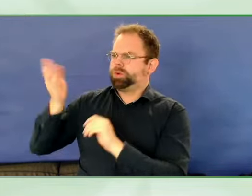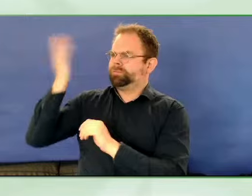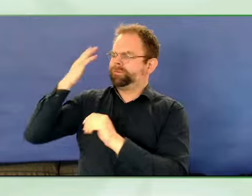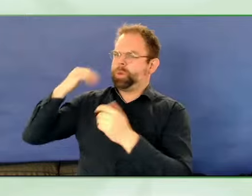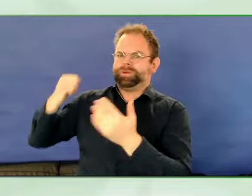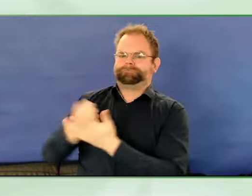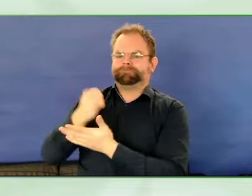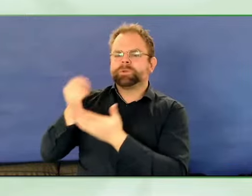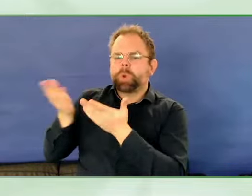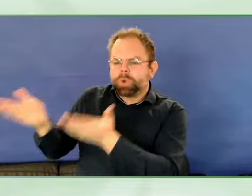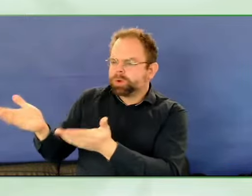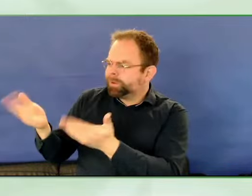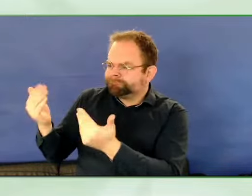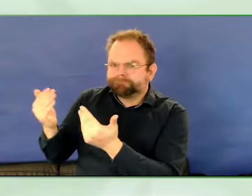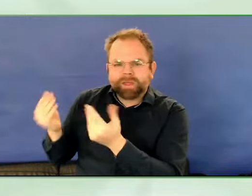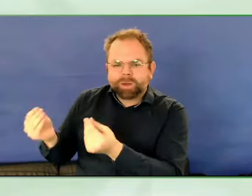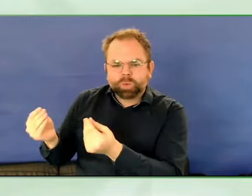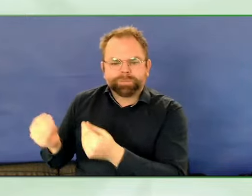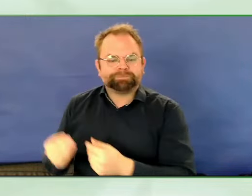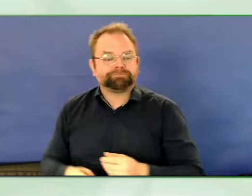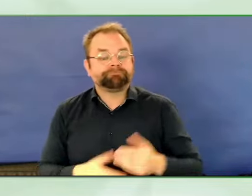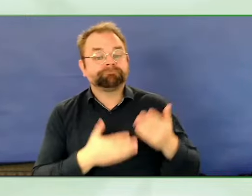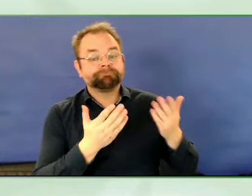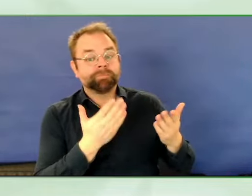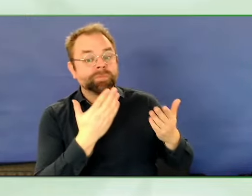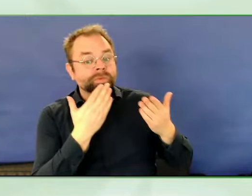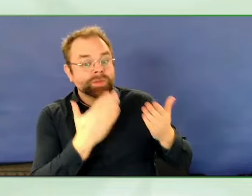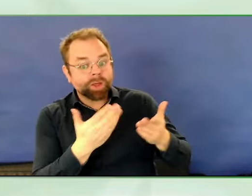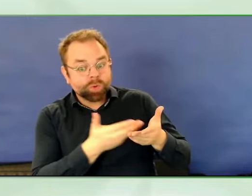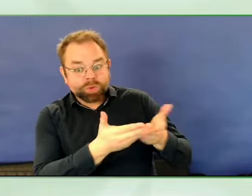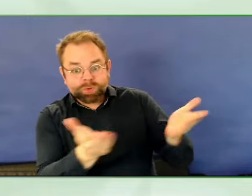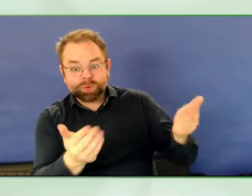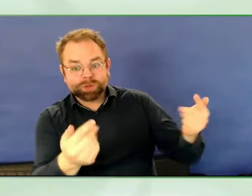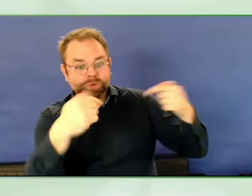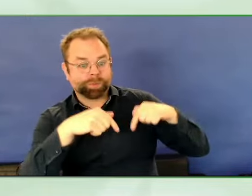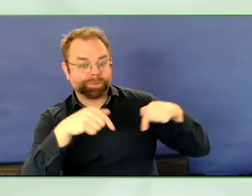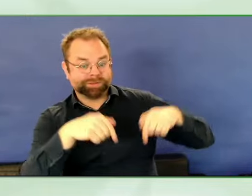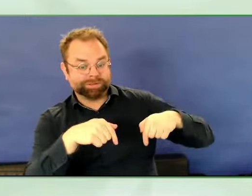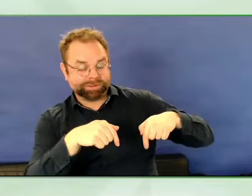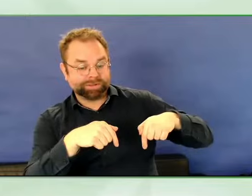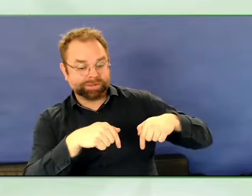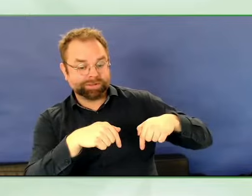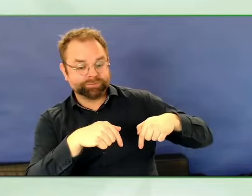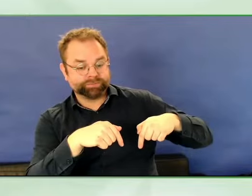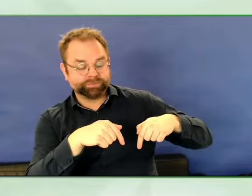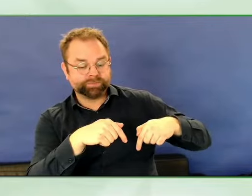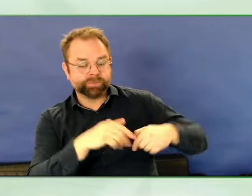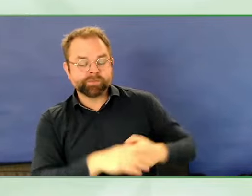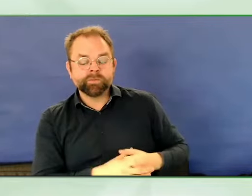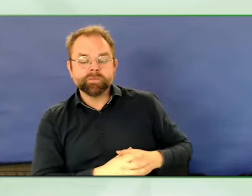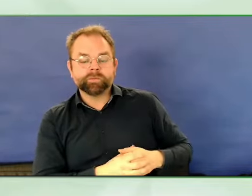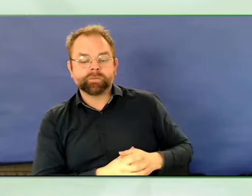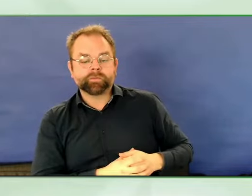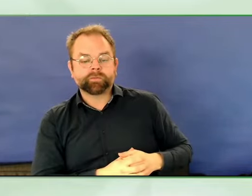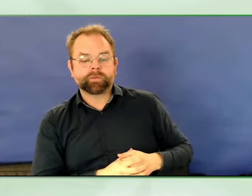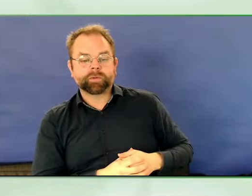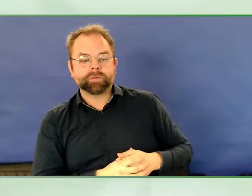It might make sense to start your peer-to-peer platform just to give you a bit more context